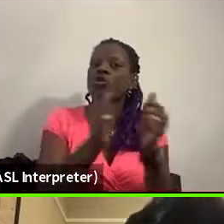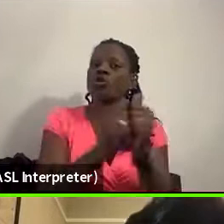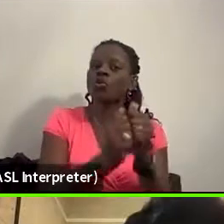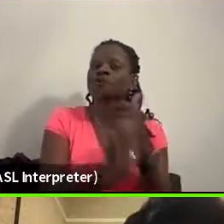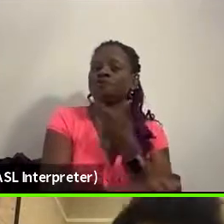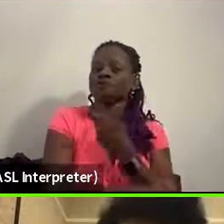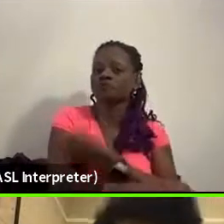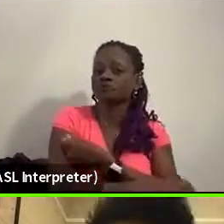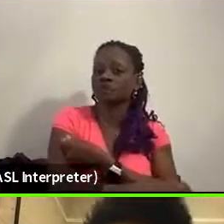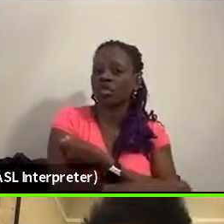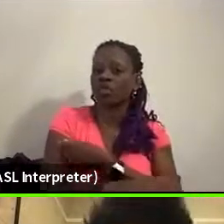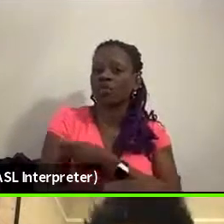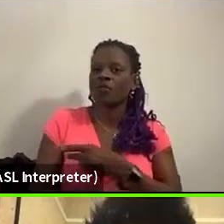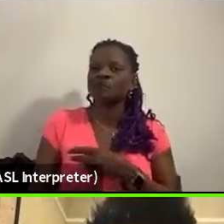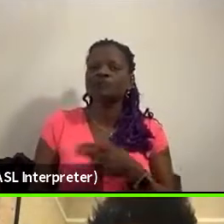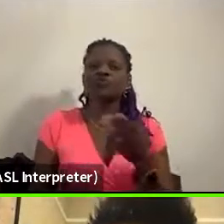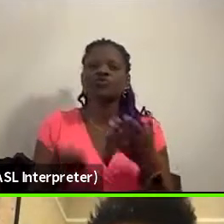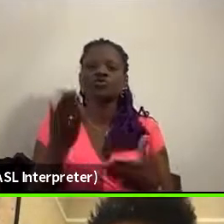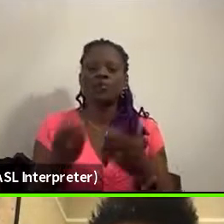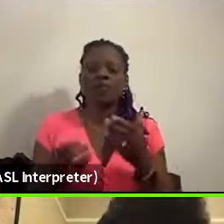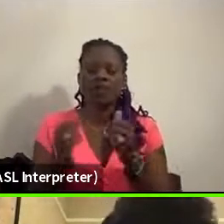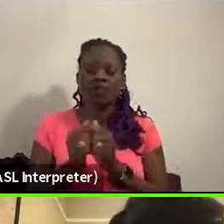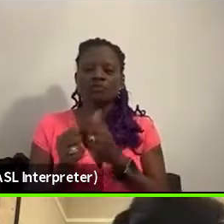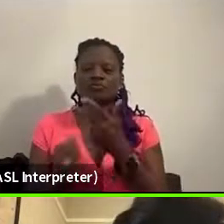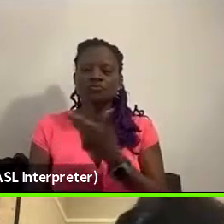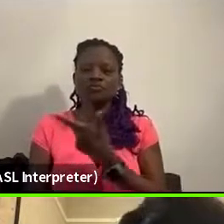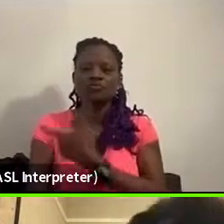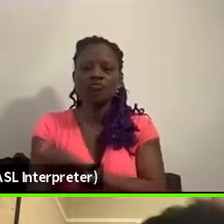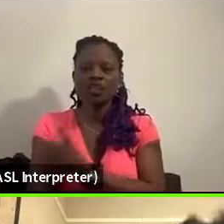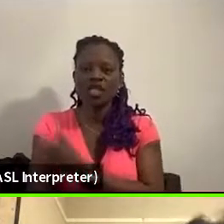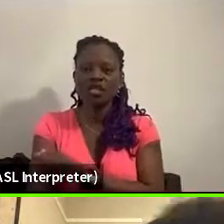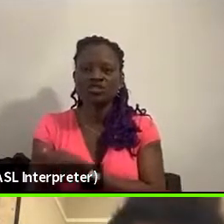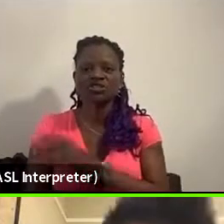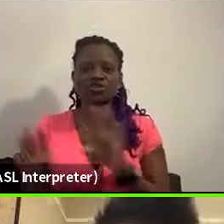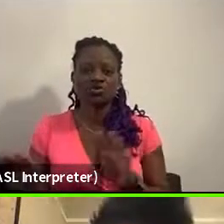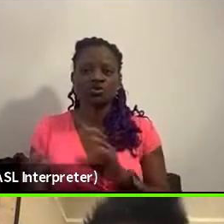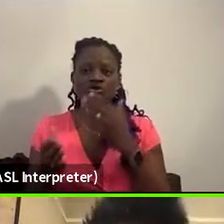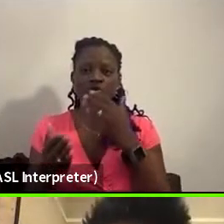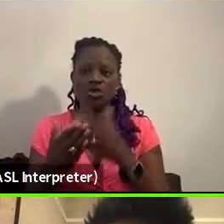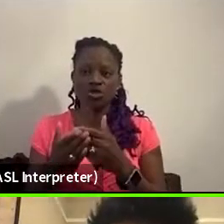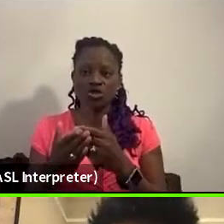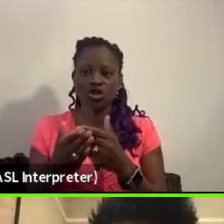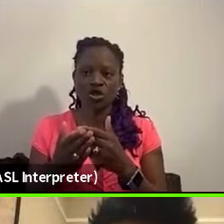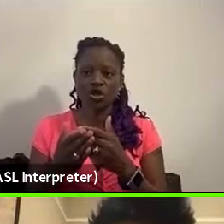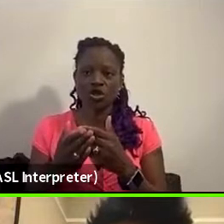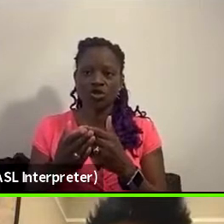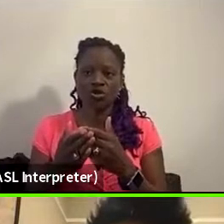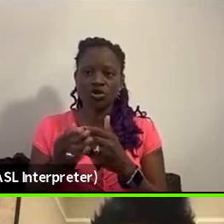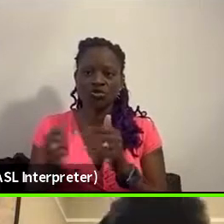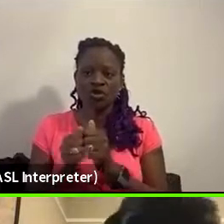we could be doing really well with regard to working on that. Seventy seven percent compared to our neighbors.